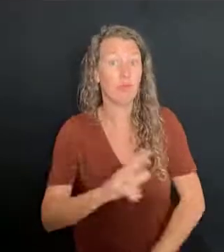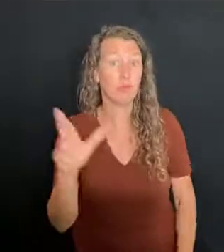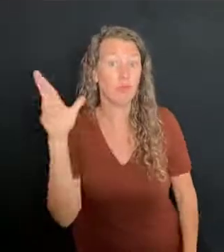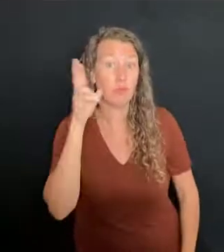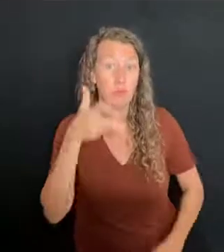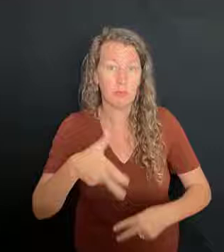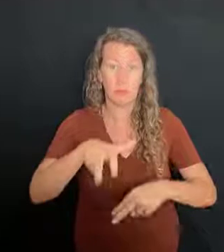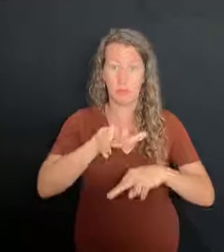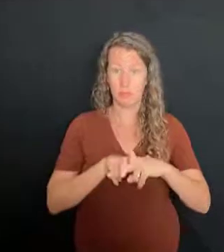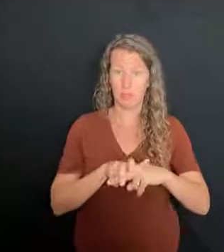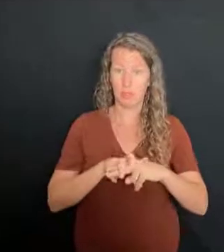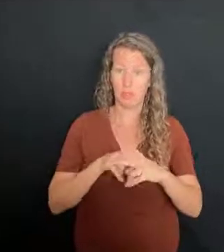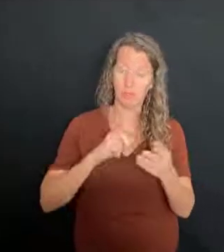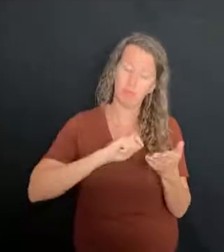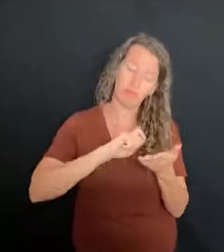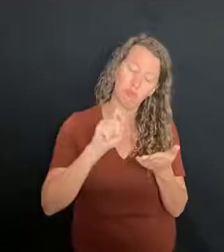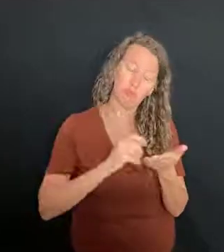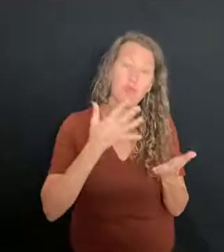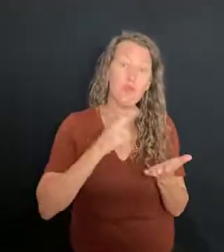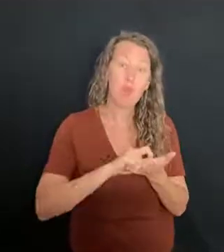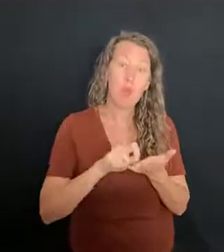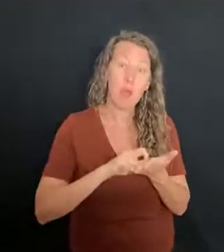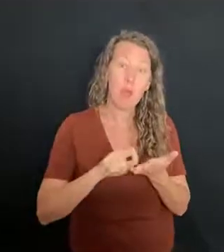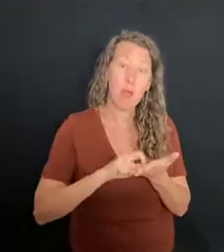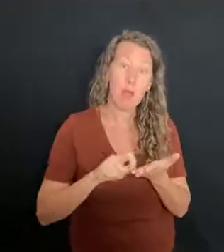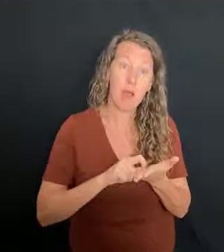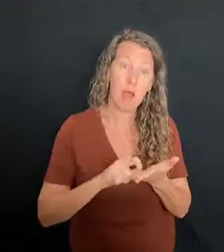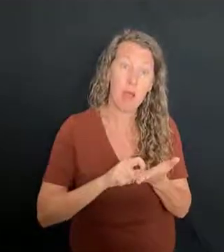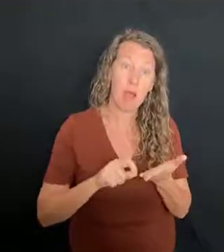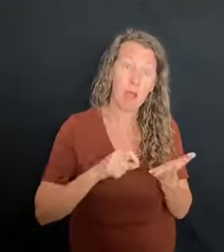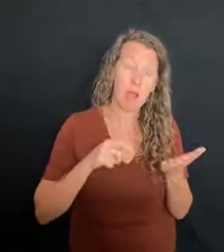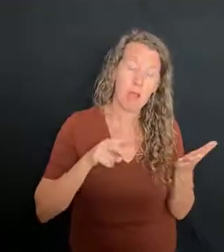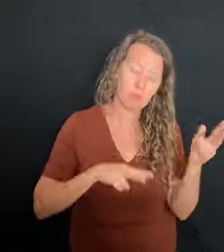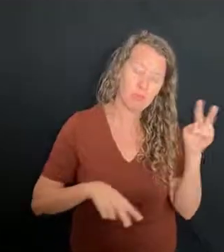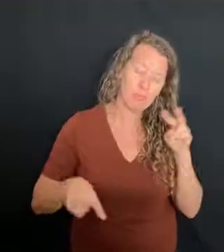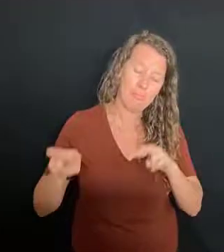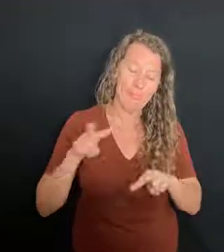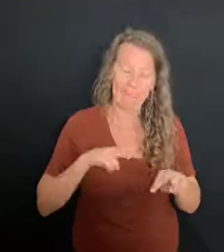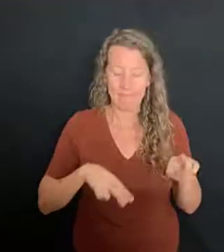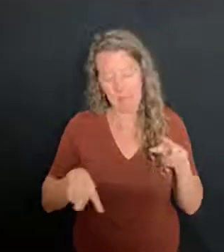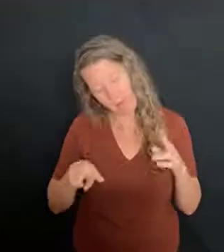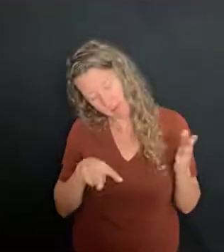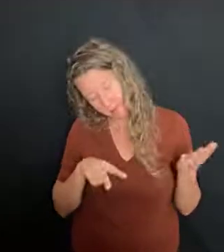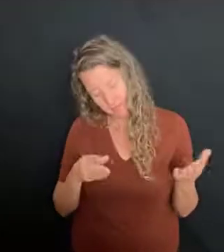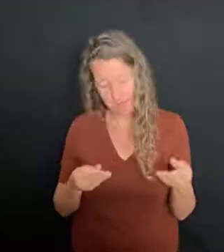[Joel Snyder] At a desk, Rosalee sits drawing with a crayon. She gazes down at her paper with her tongue sticking